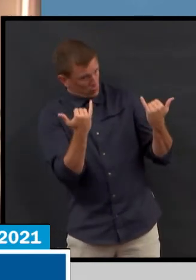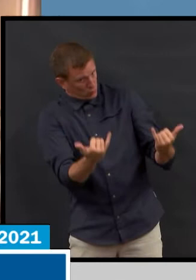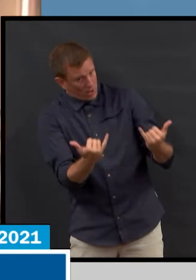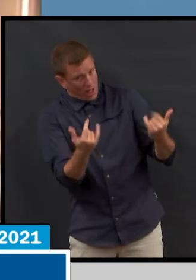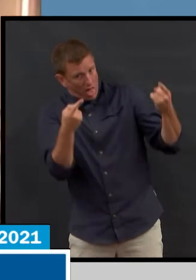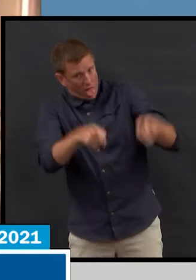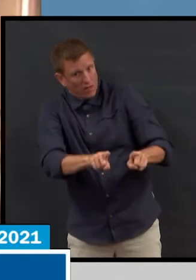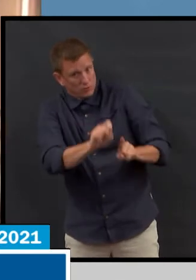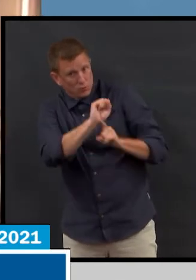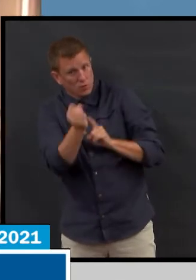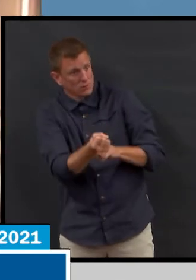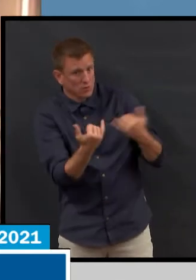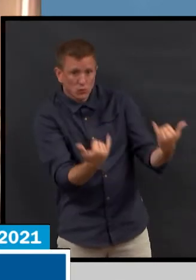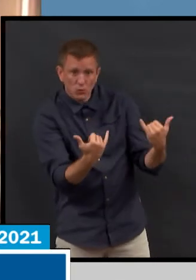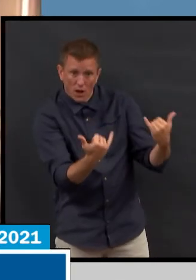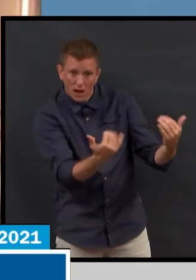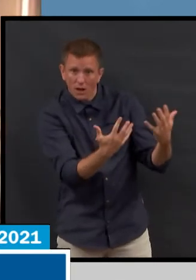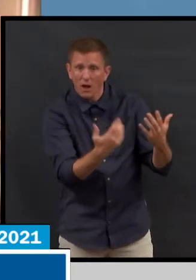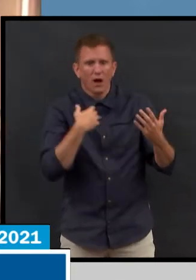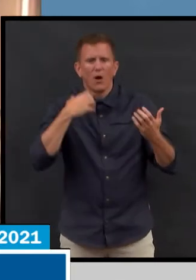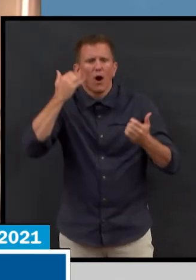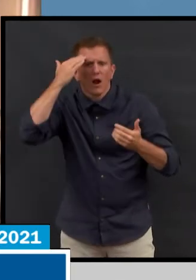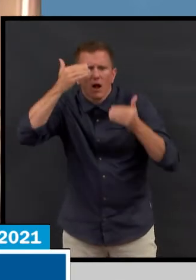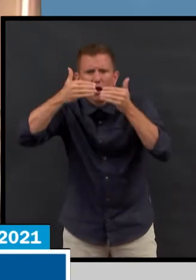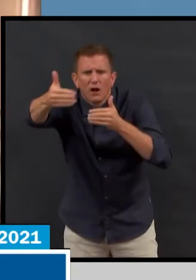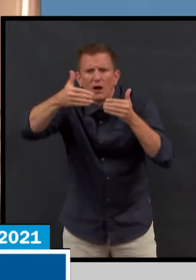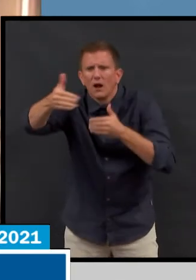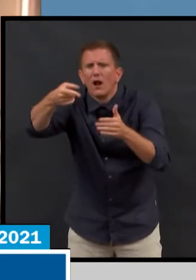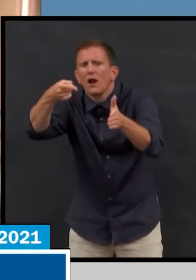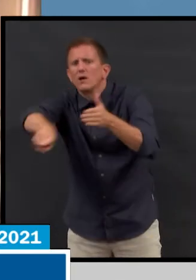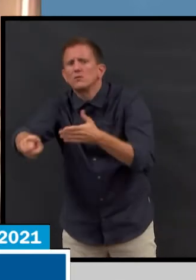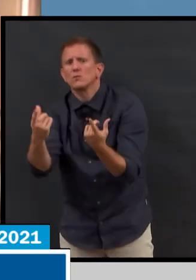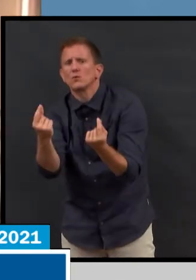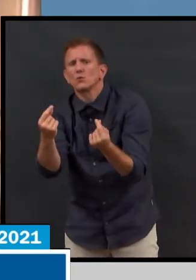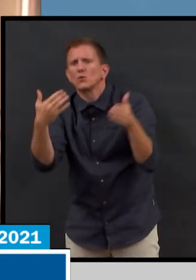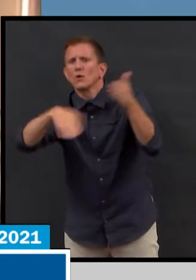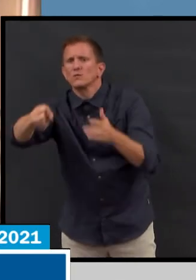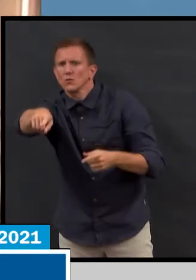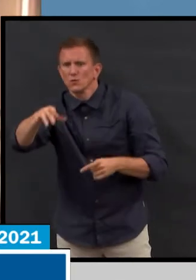that follow-up piece uh comes in so thanks to you all thanks for caring for denver